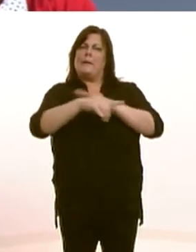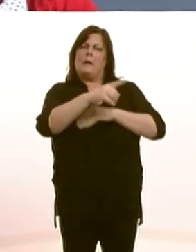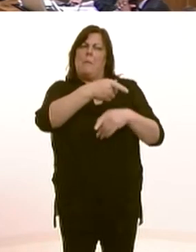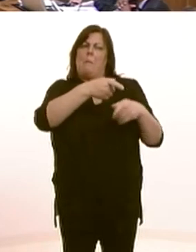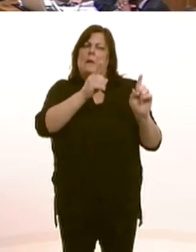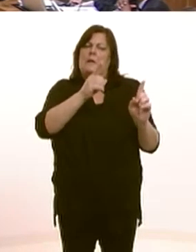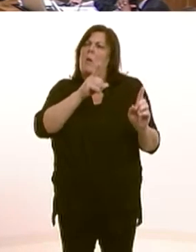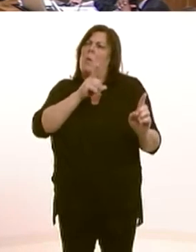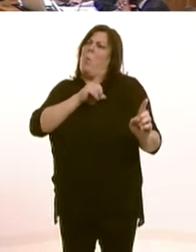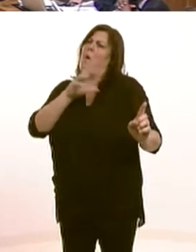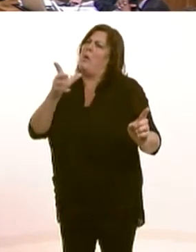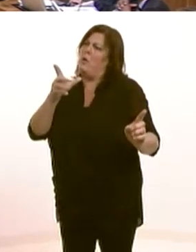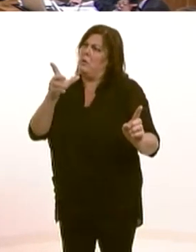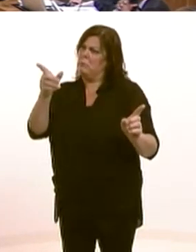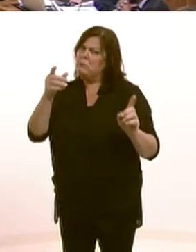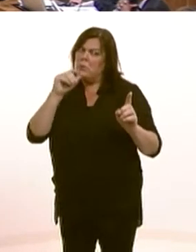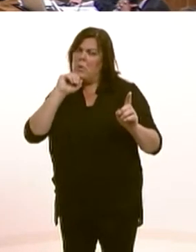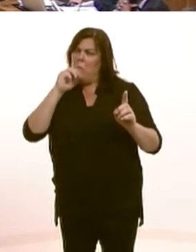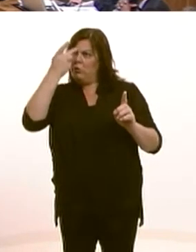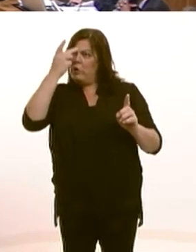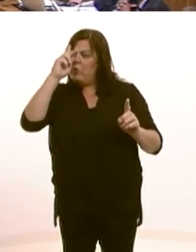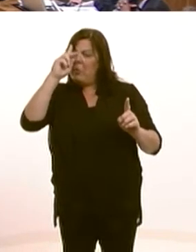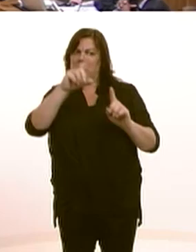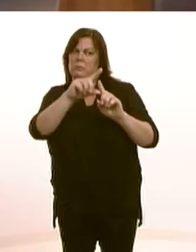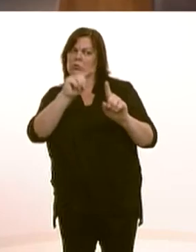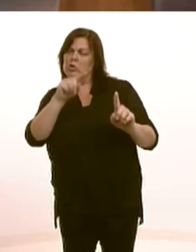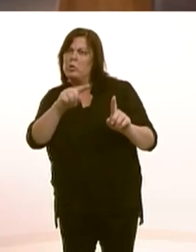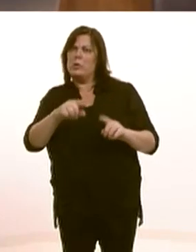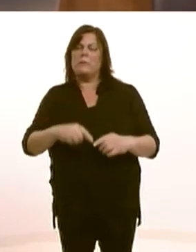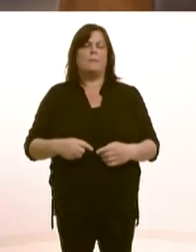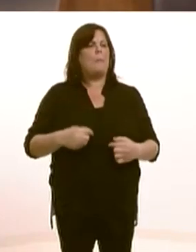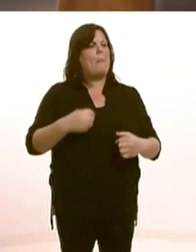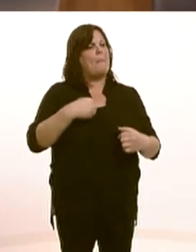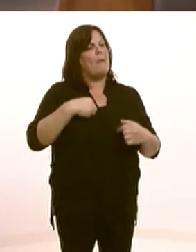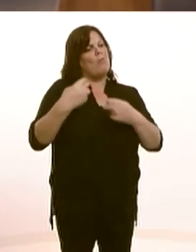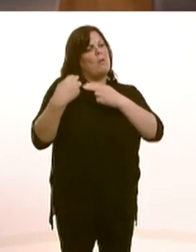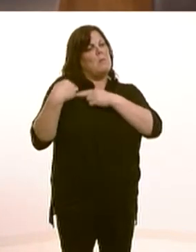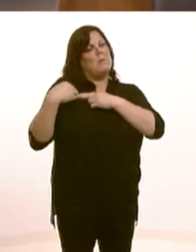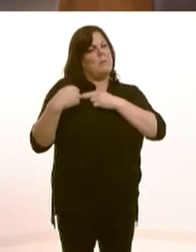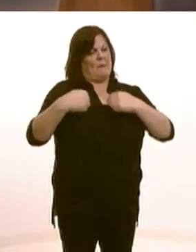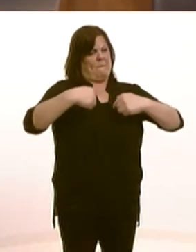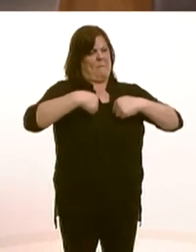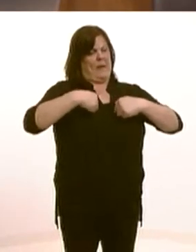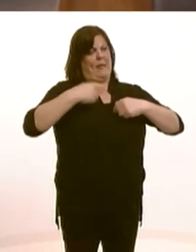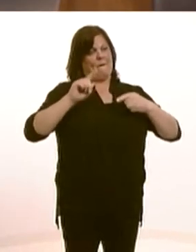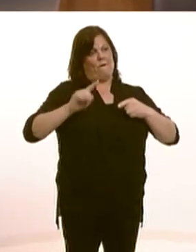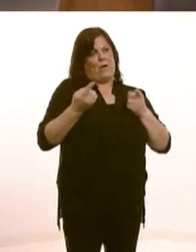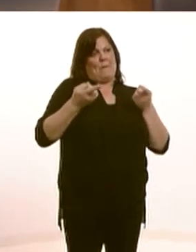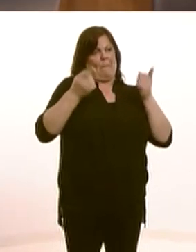Carwyn Jones: It is the responsibility of the First Minister to take forward the issue of Brexit, not to offload it to another Minister.